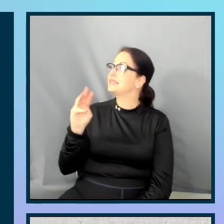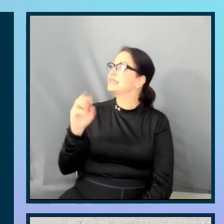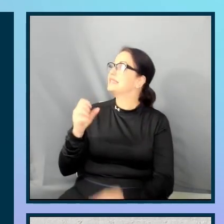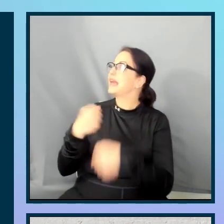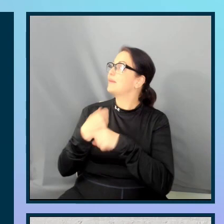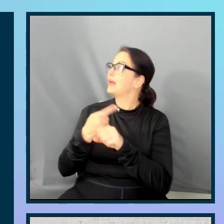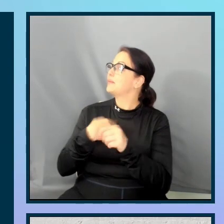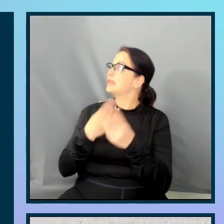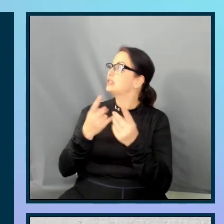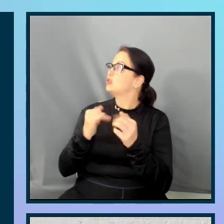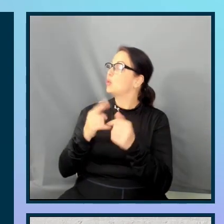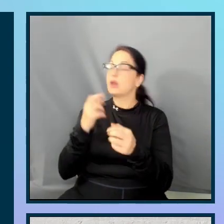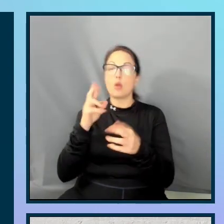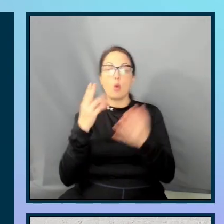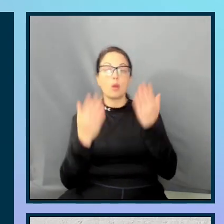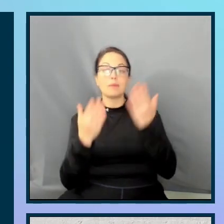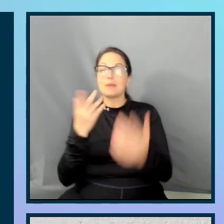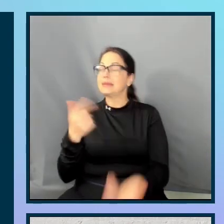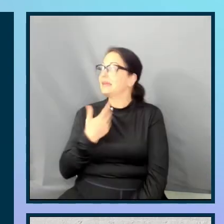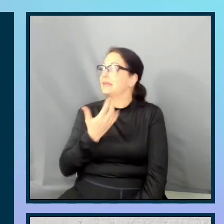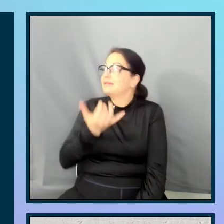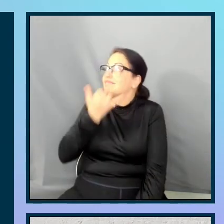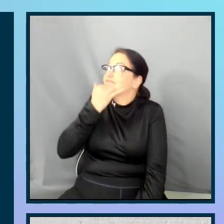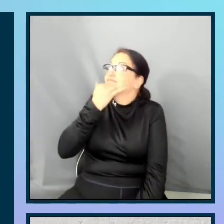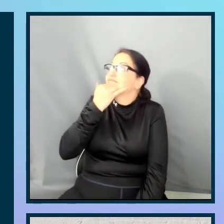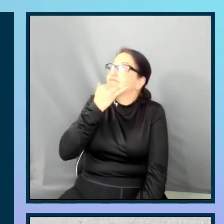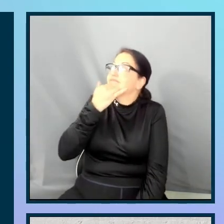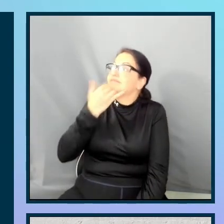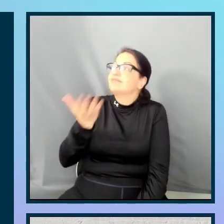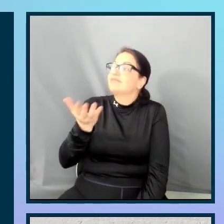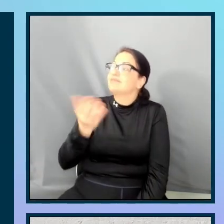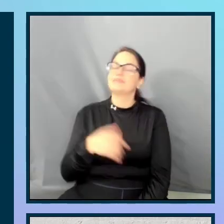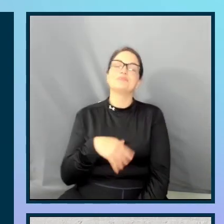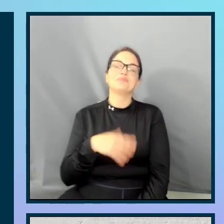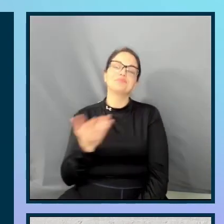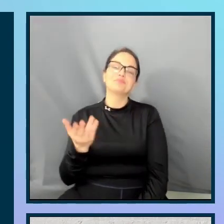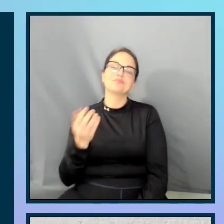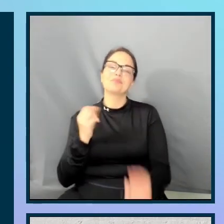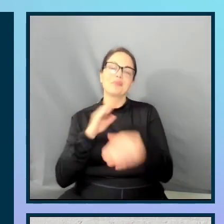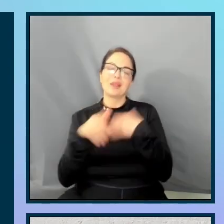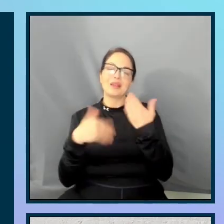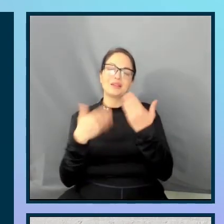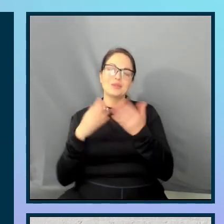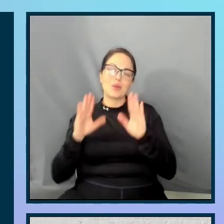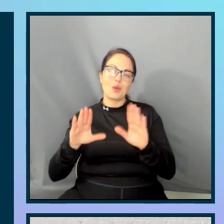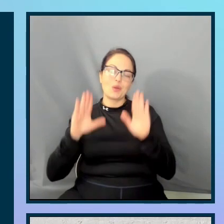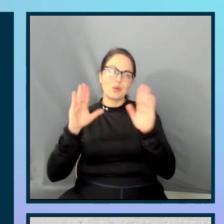Or maybe you've heard "It was an accident." These are all great go-tos for any kid